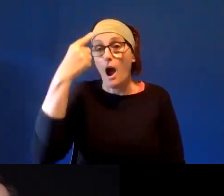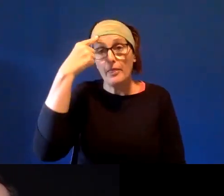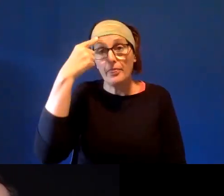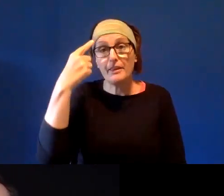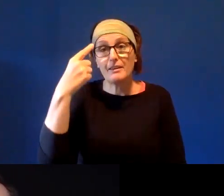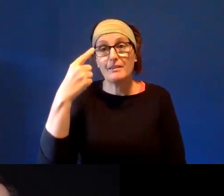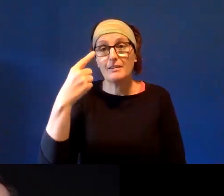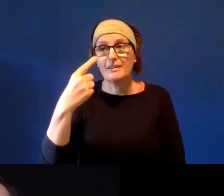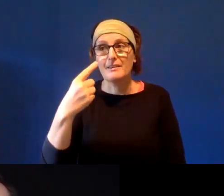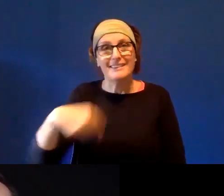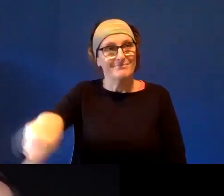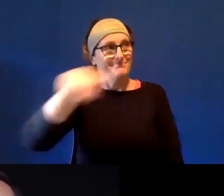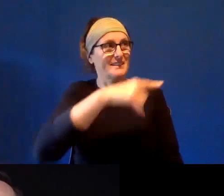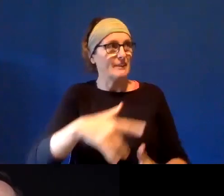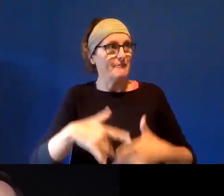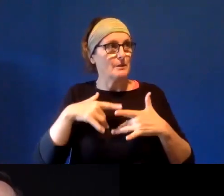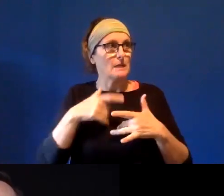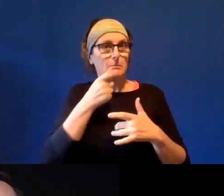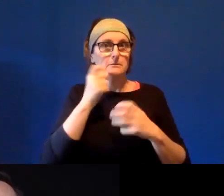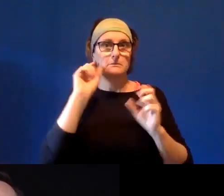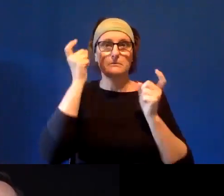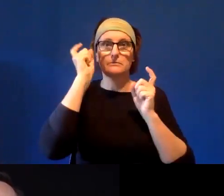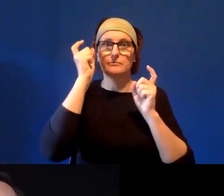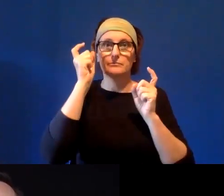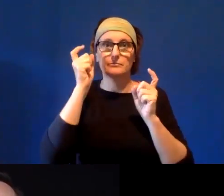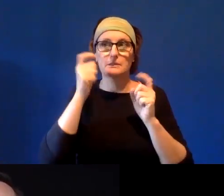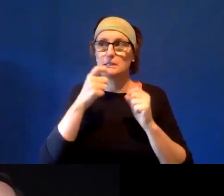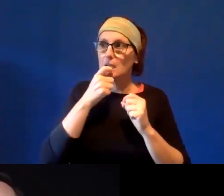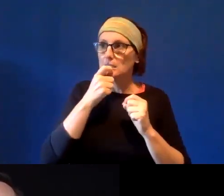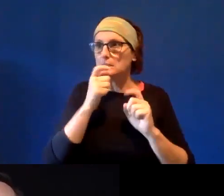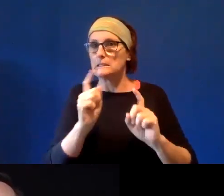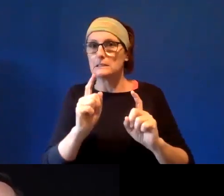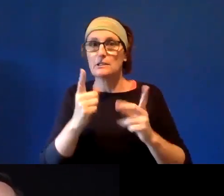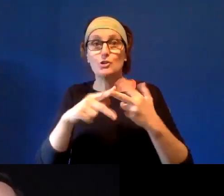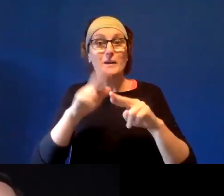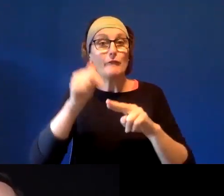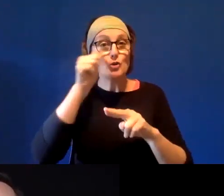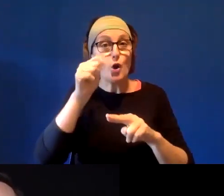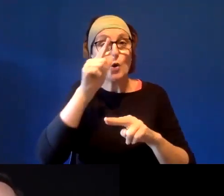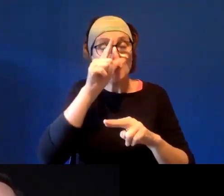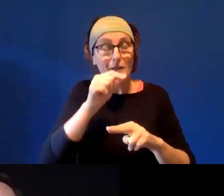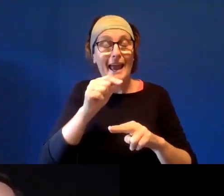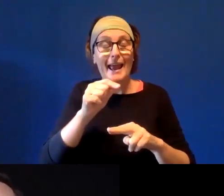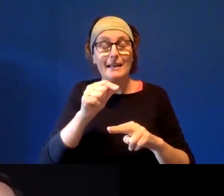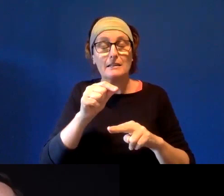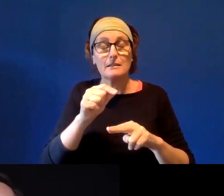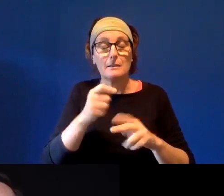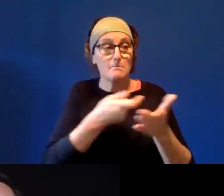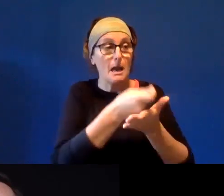Things feel tense in the world. And if you know that you can just cover your bases - what it gives you more time to do...